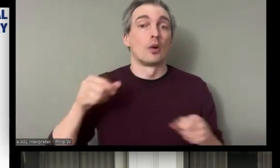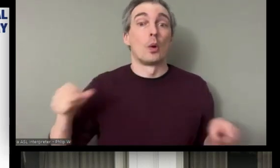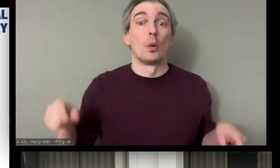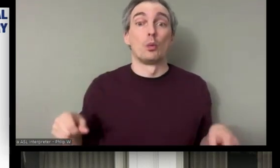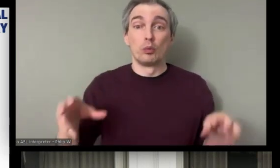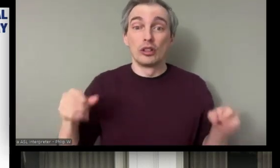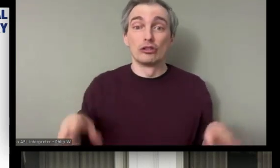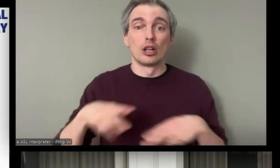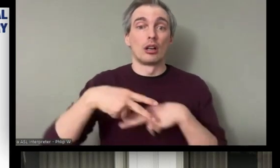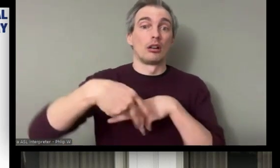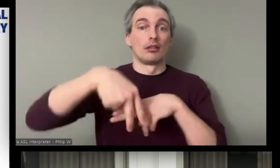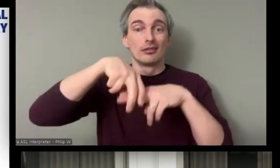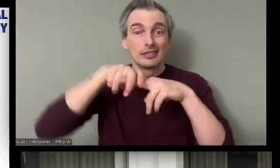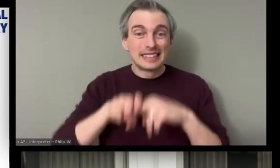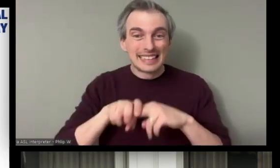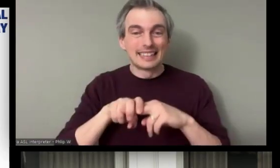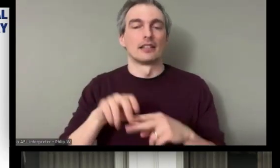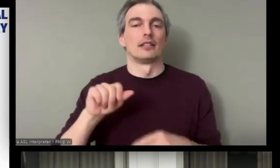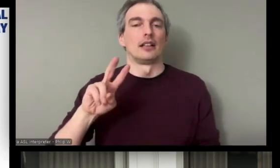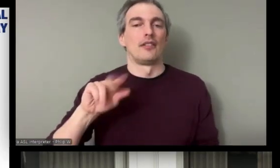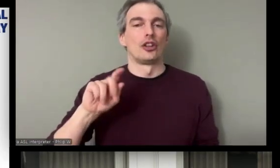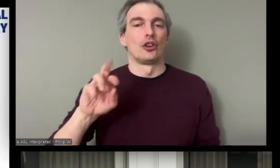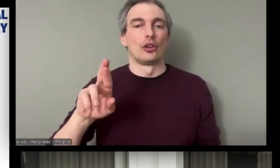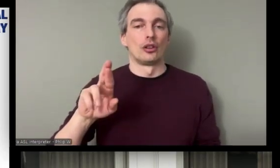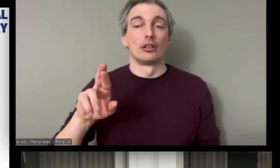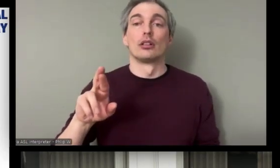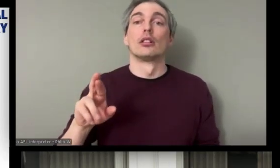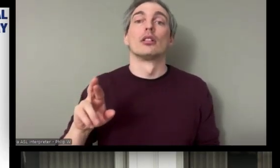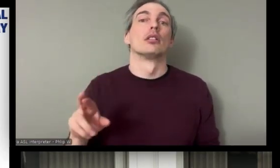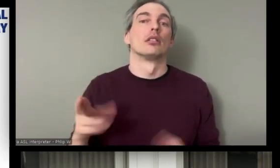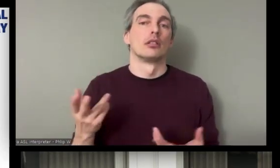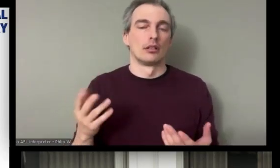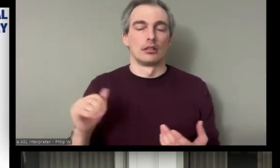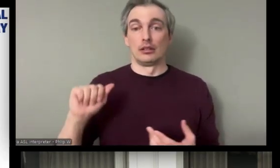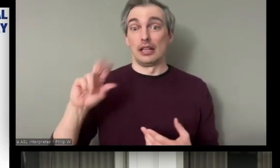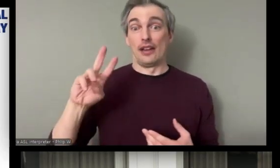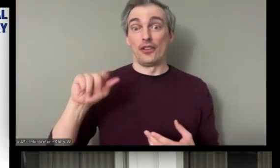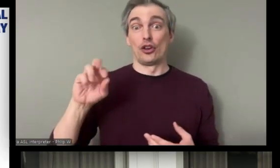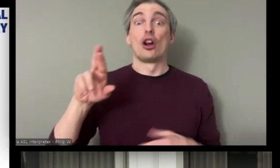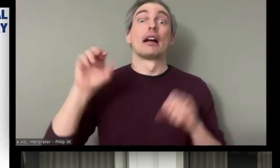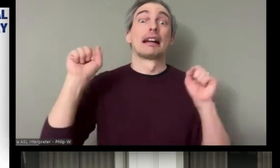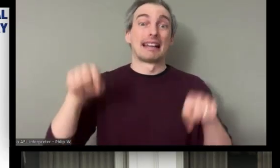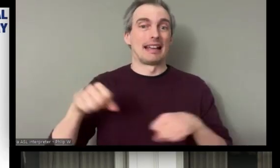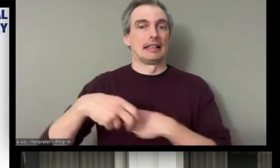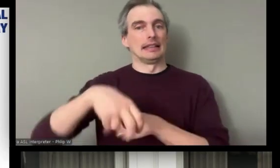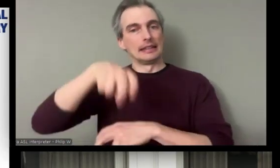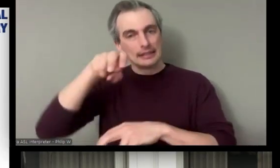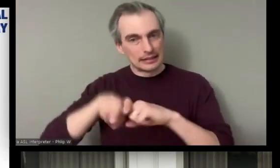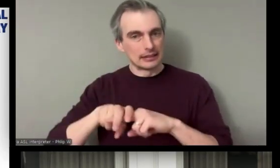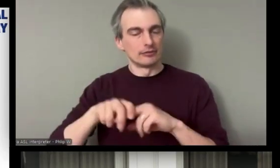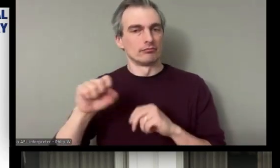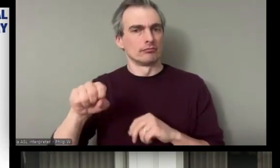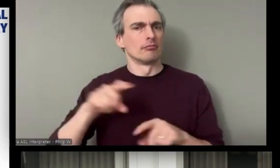So the avatars can sit in Horizon Worlds. But there's not sort of a built-in model of like... Being a seated